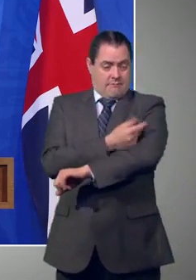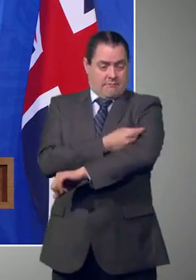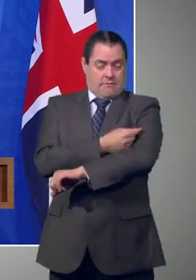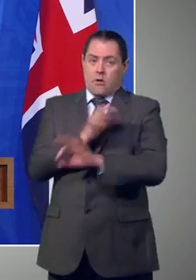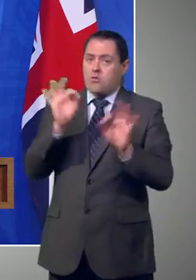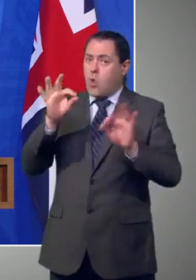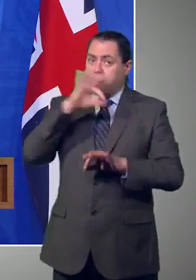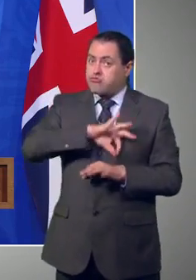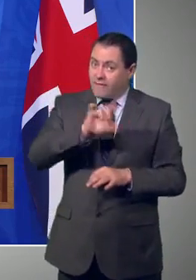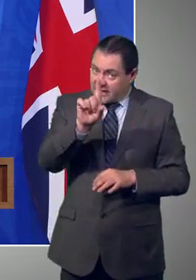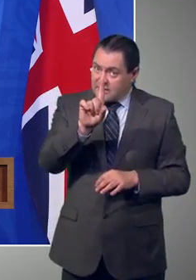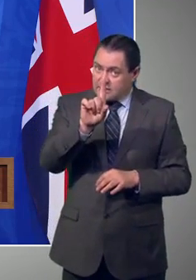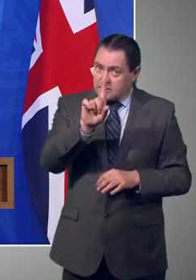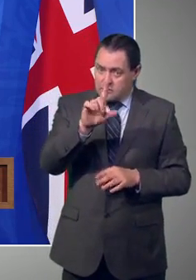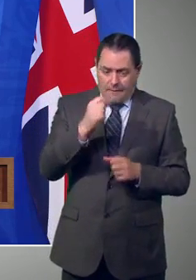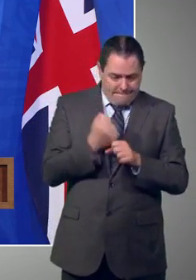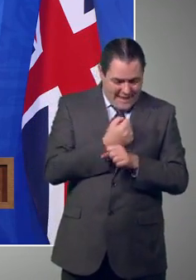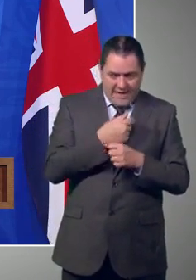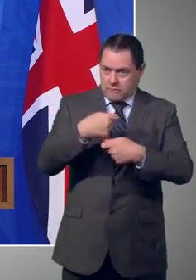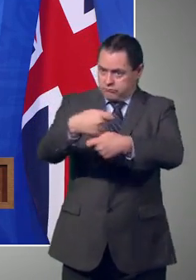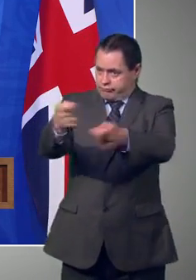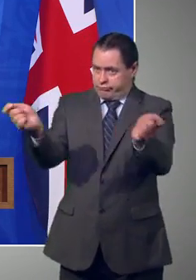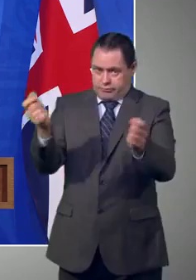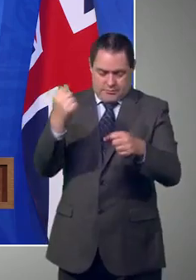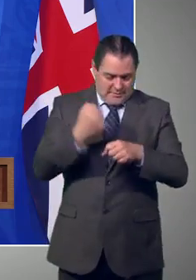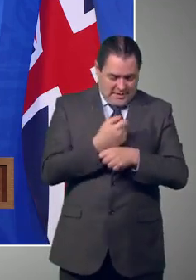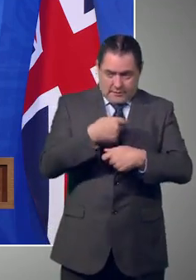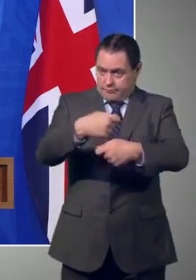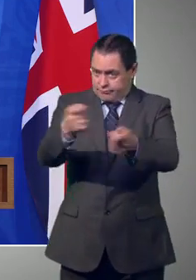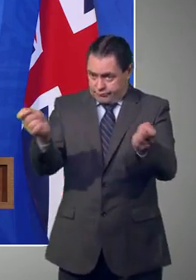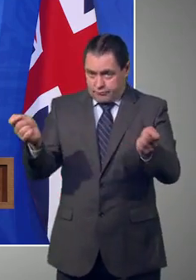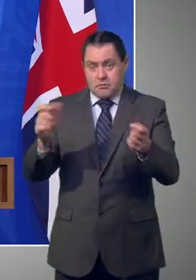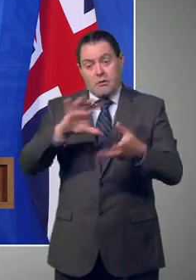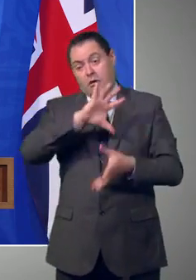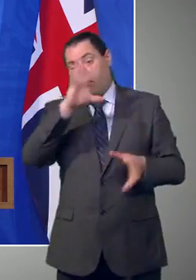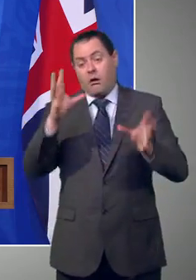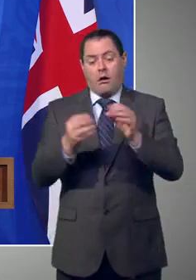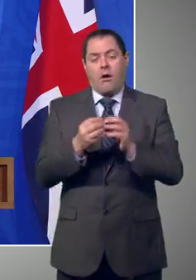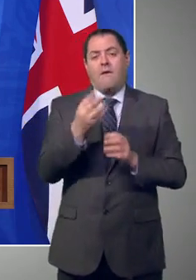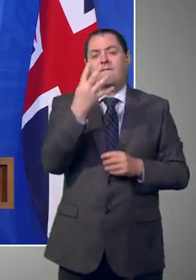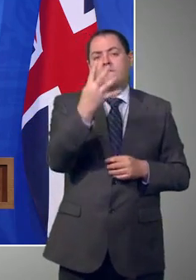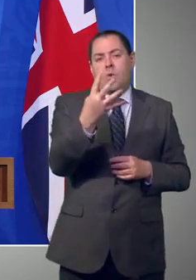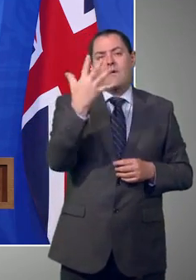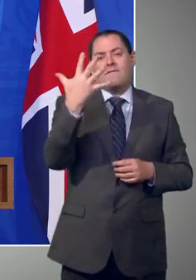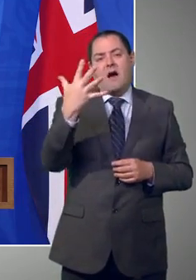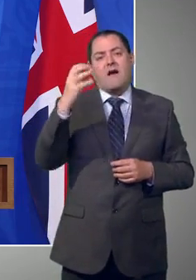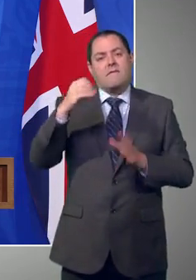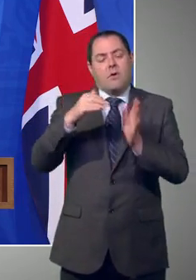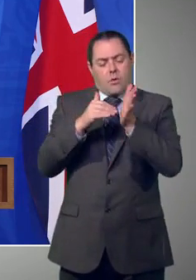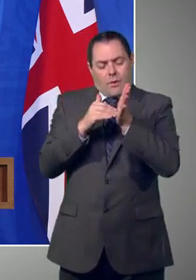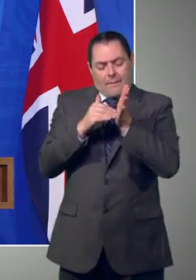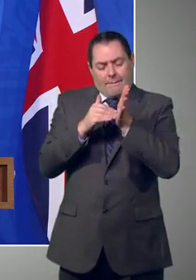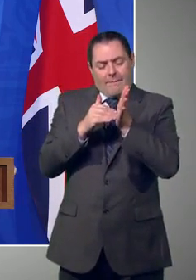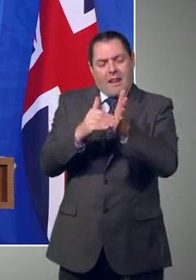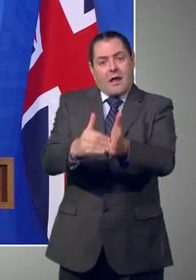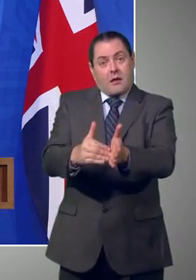margin to. 400 450 450 million